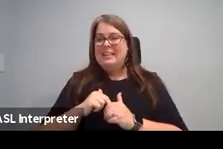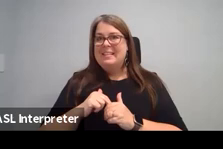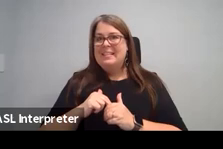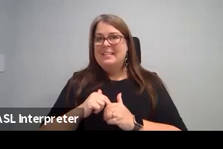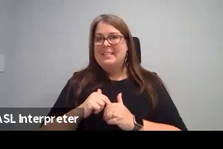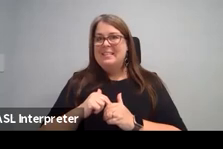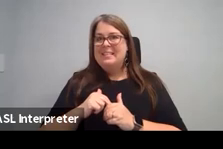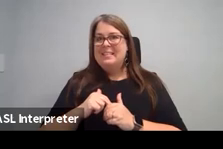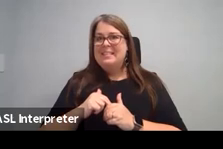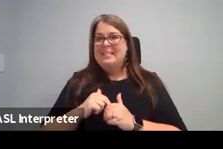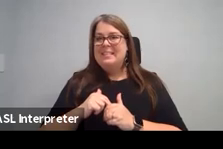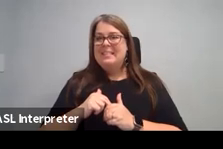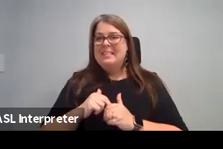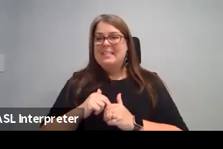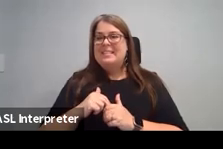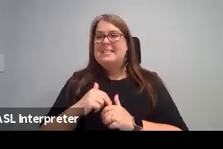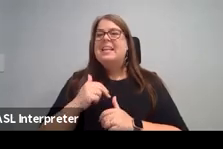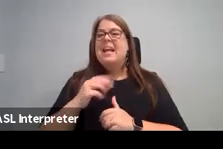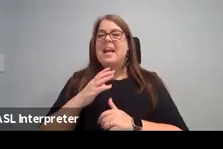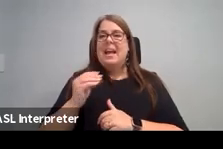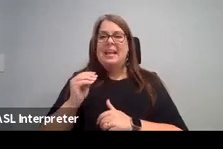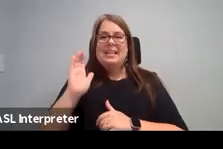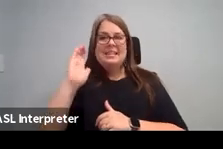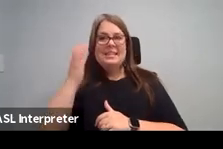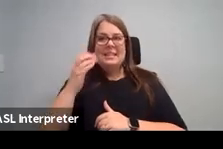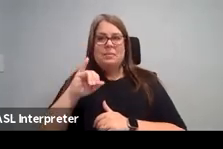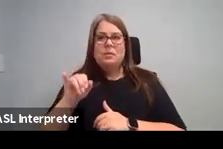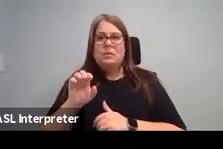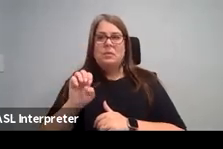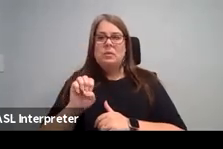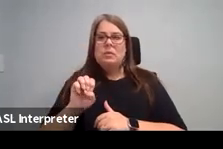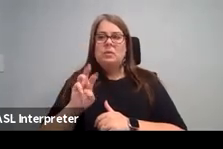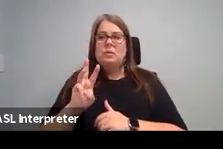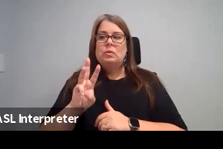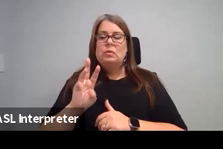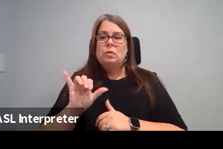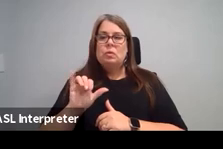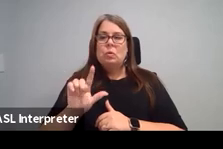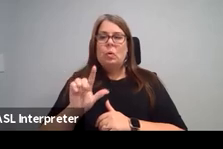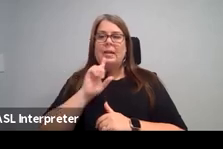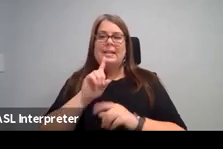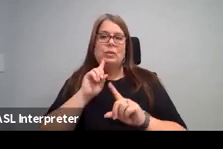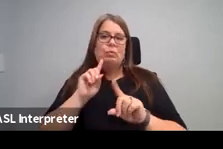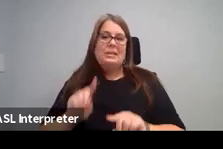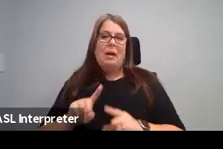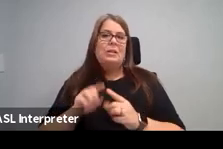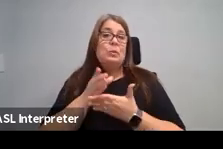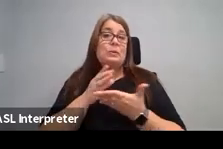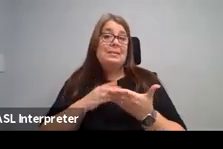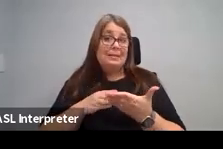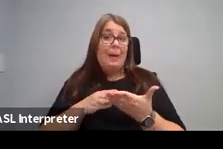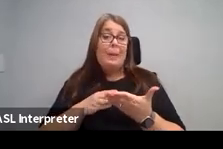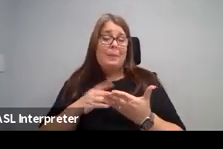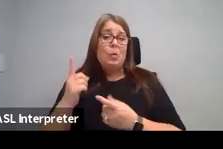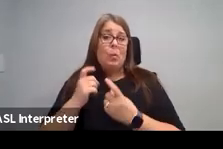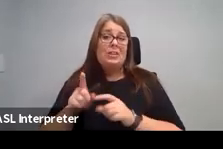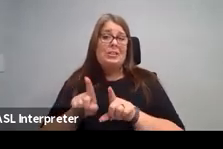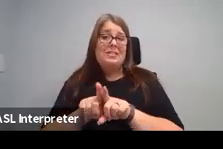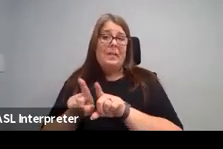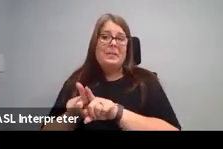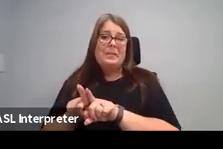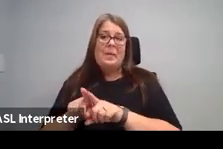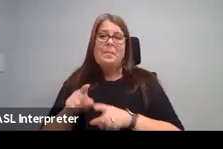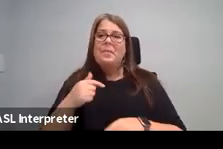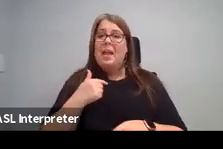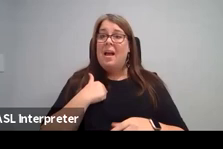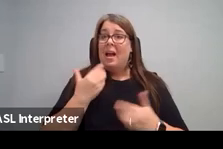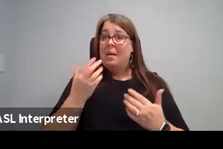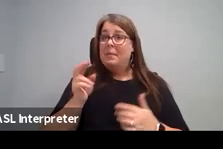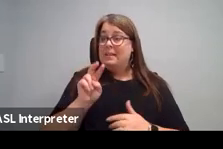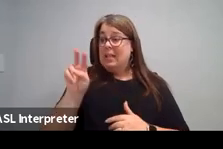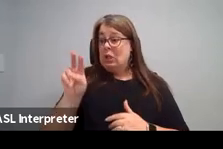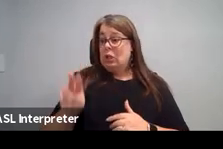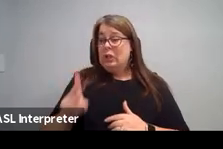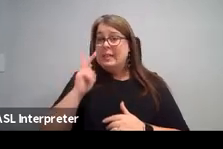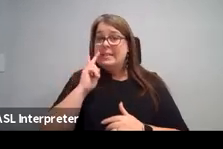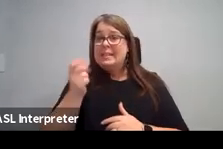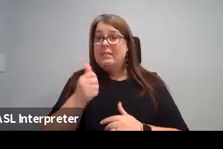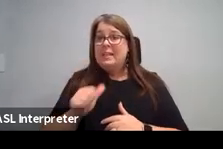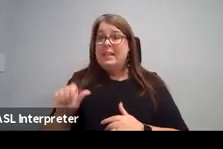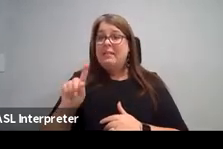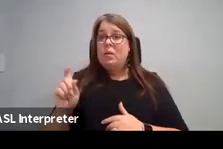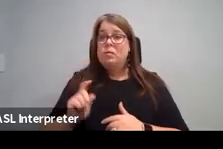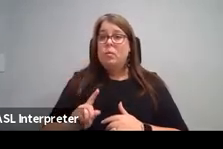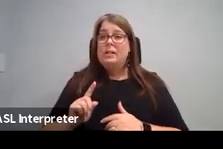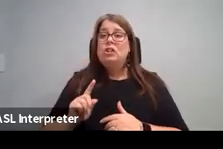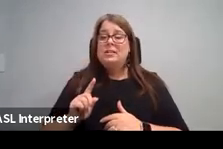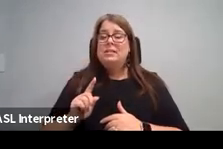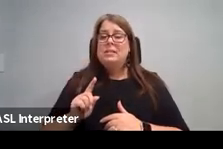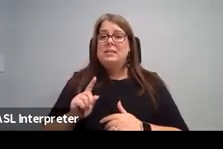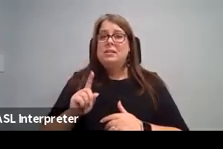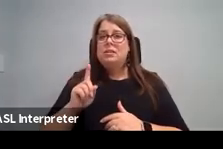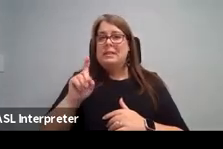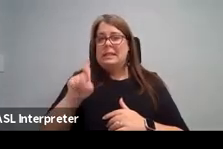Allison Frenzel : Oh, it looks like jewels responding to some questions as they go. So feel free to to use the Q AMP a feature. I'm going to go ahead and see if any of these questions jewel replied to are applicable and should be talked about, um,